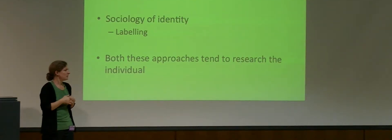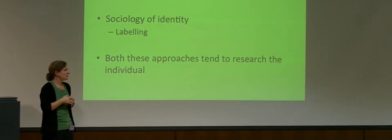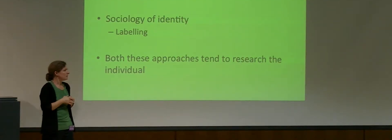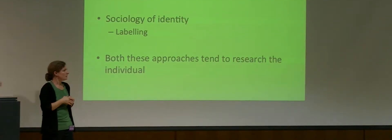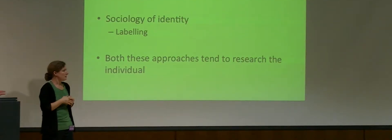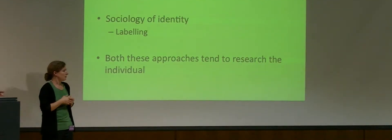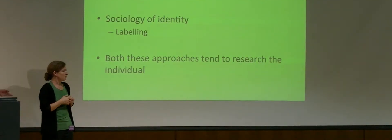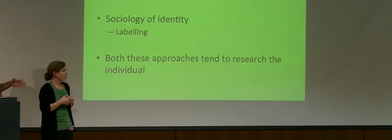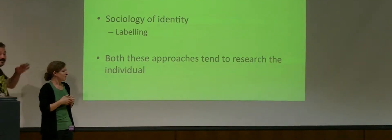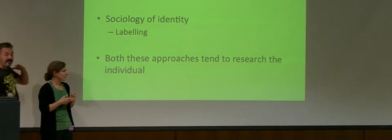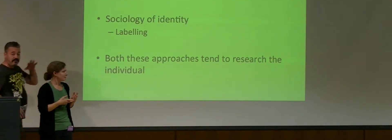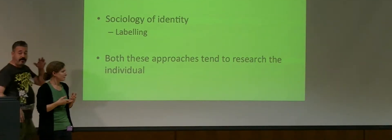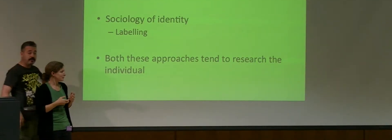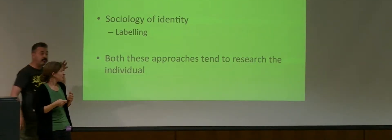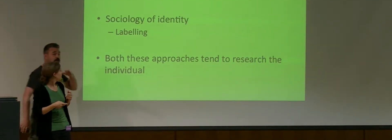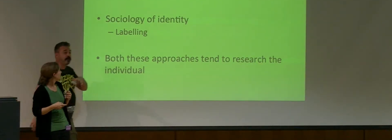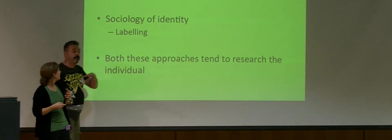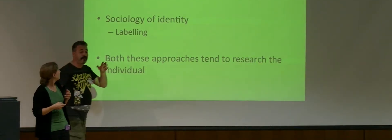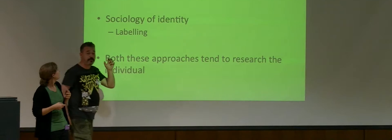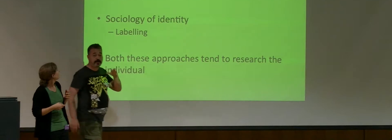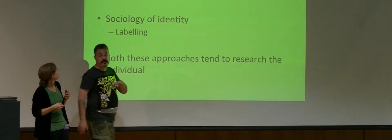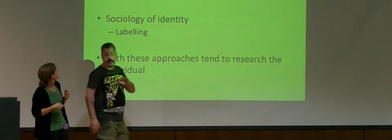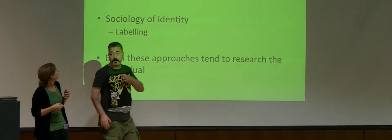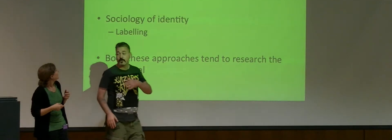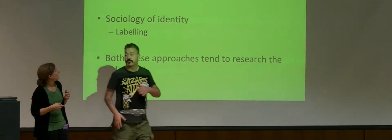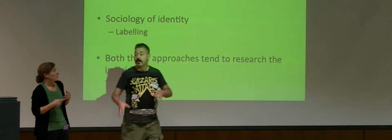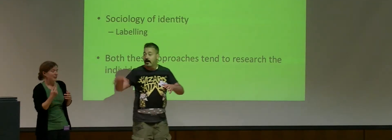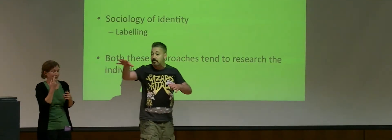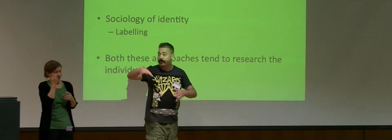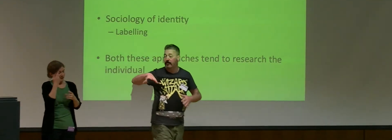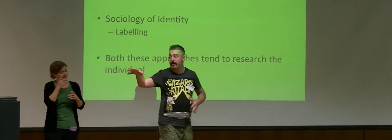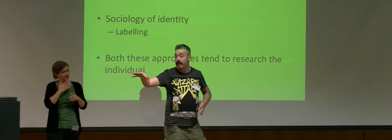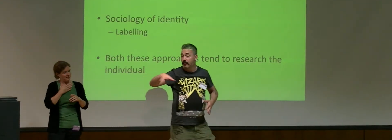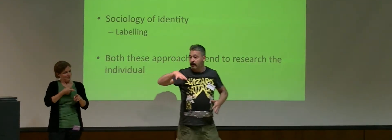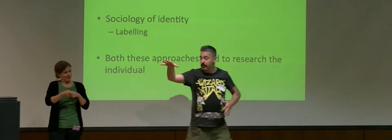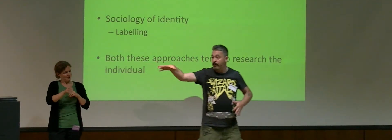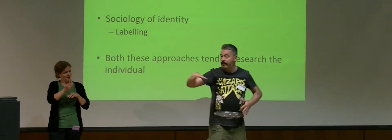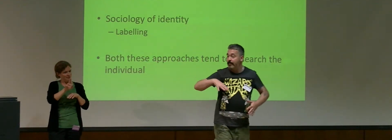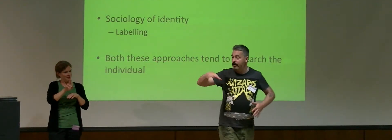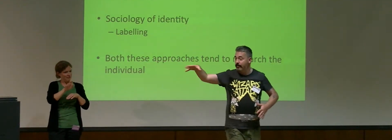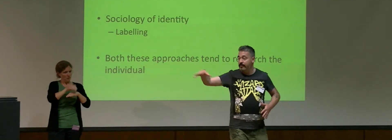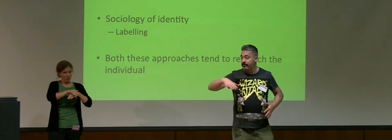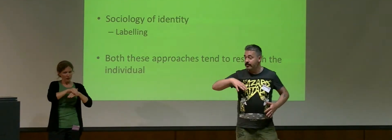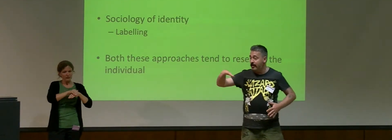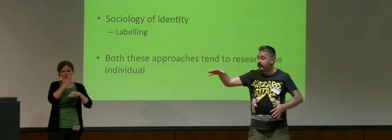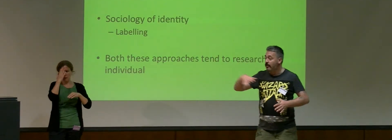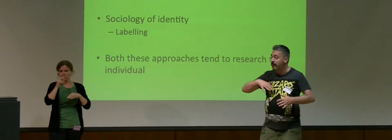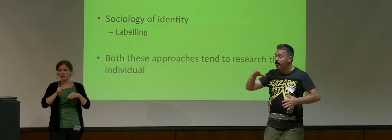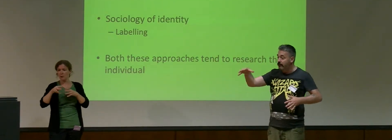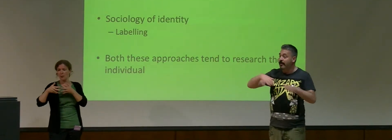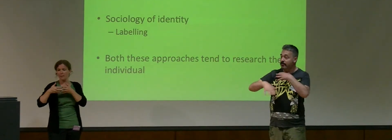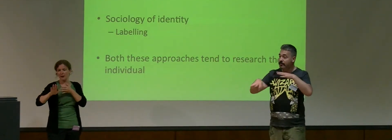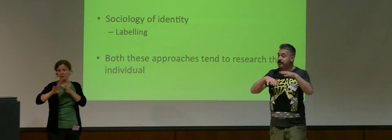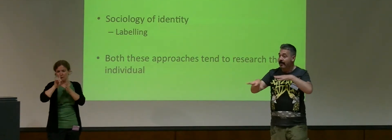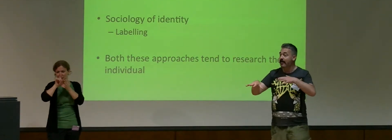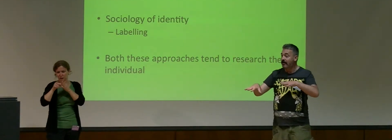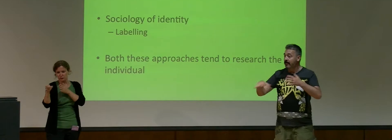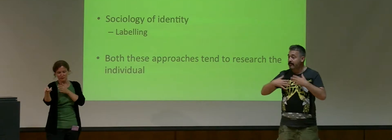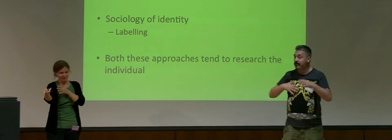Okay, traditionally this is very much talking about the British approach. I know there are a lot of American researchers here so I really wanted to say that